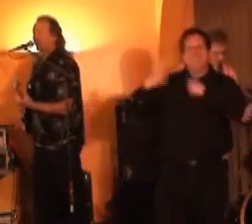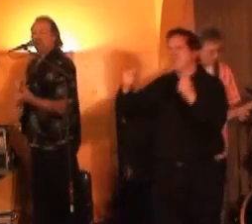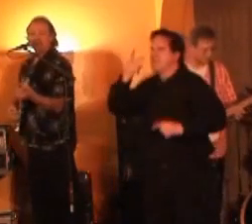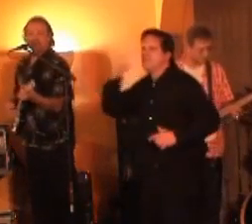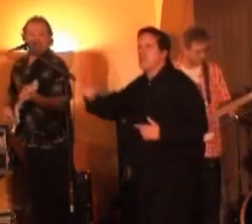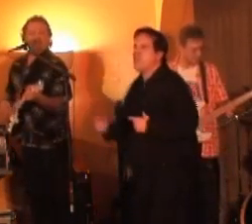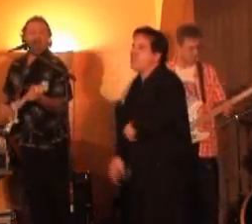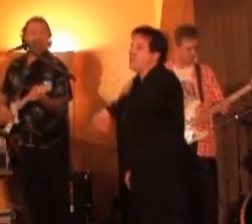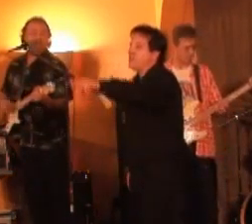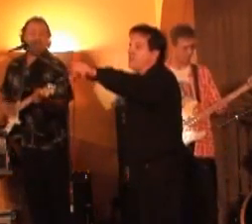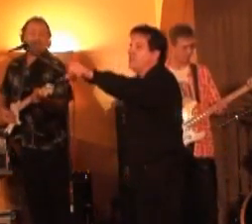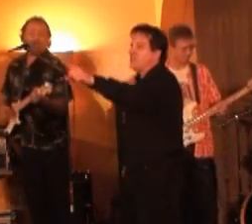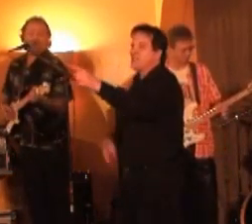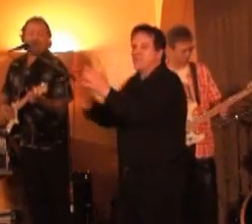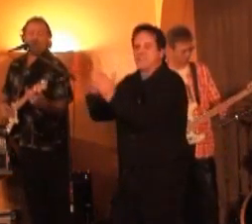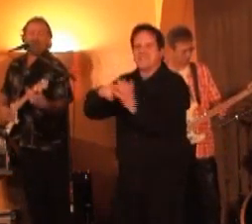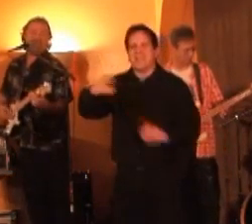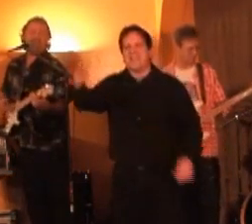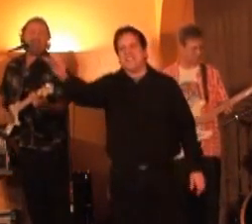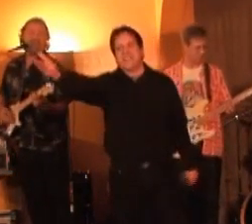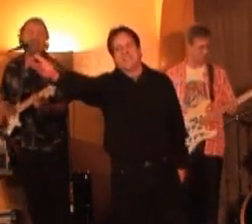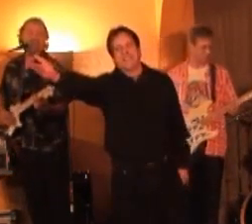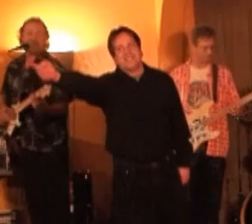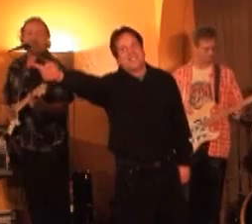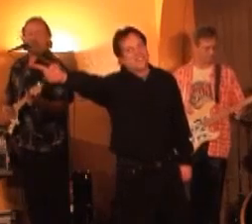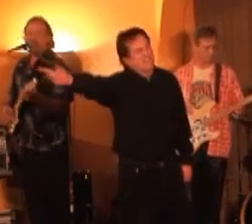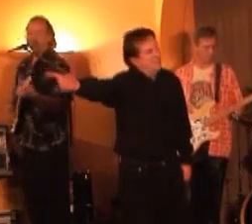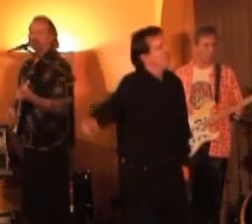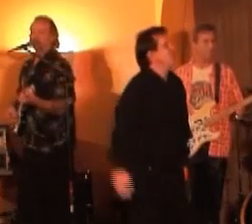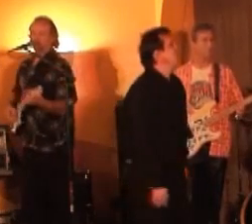When I saw her standing there!